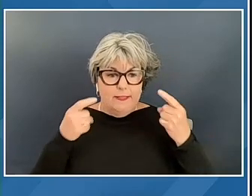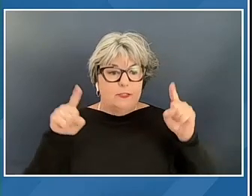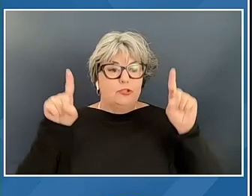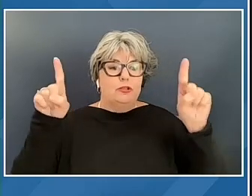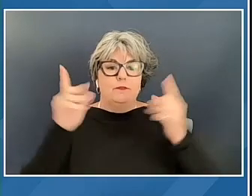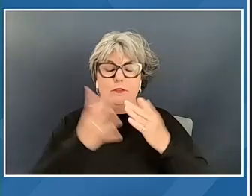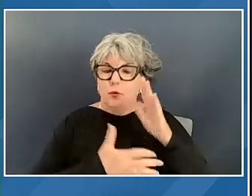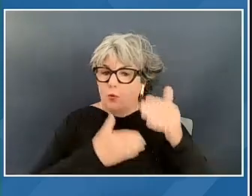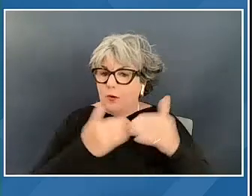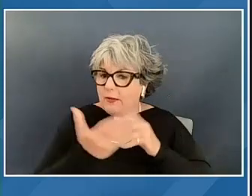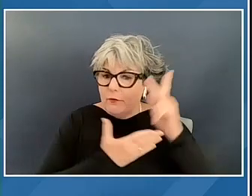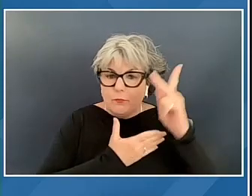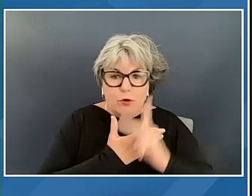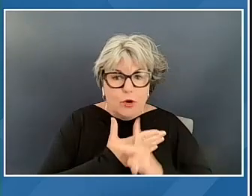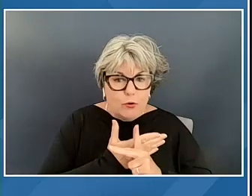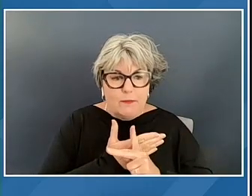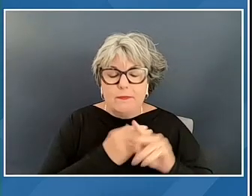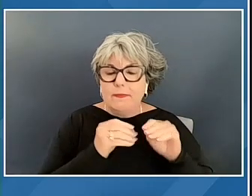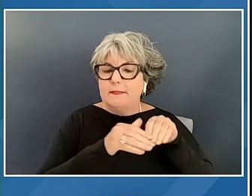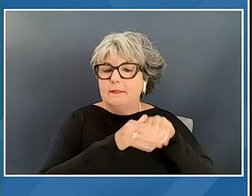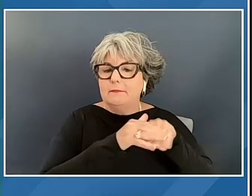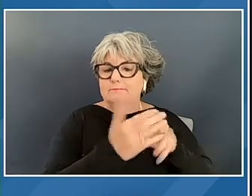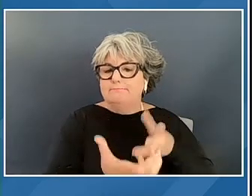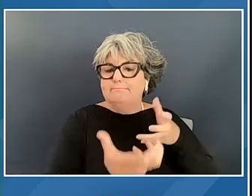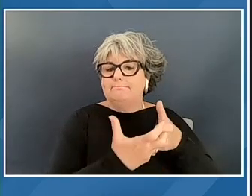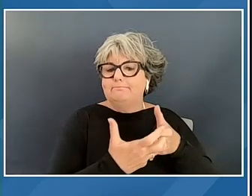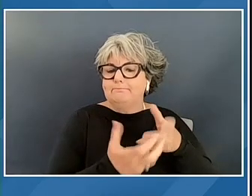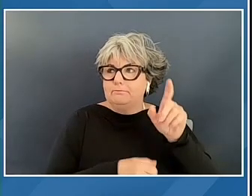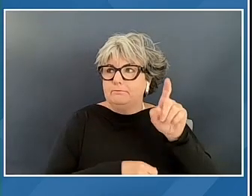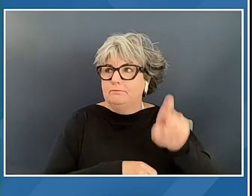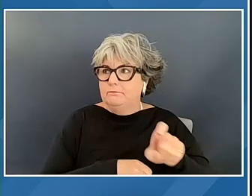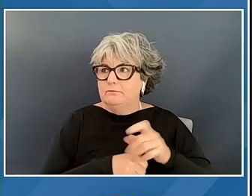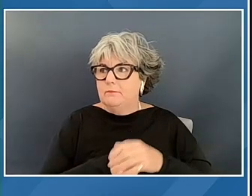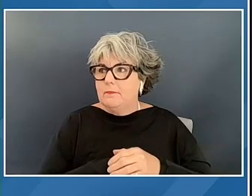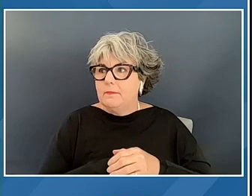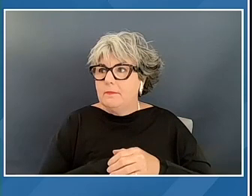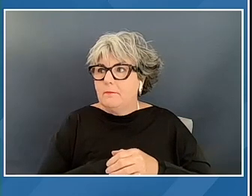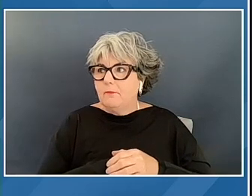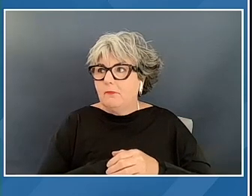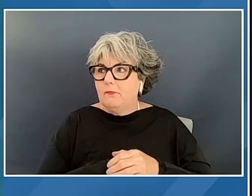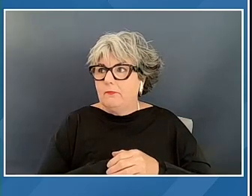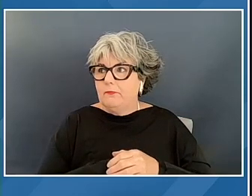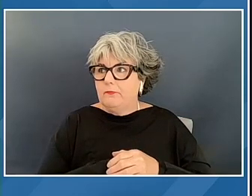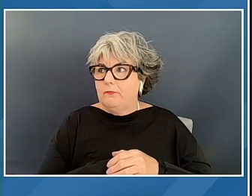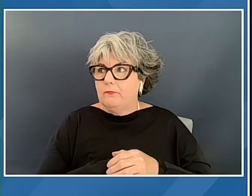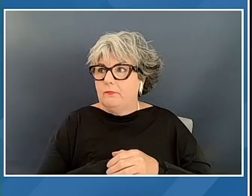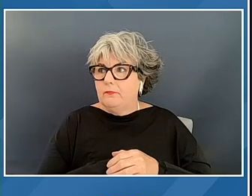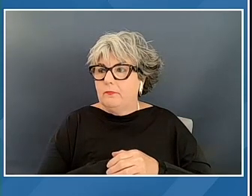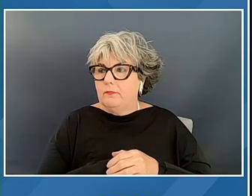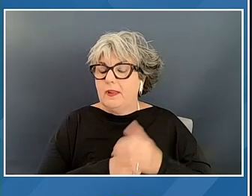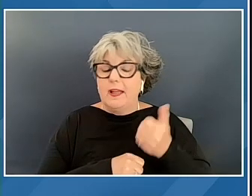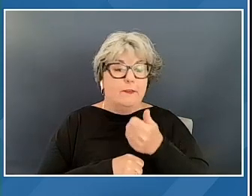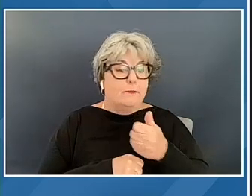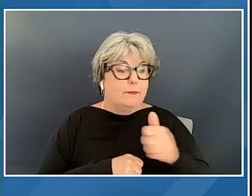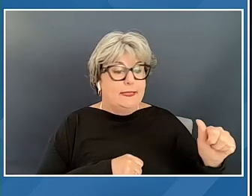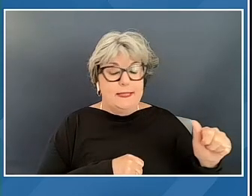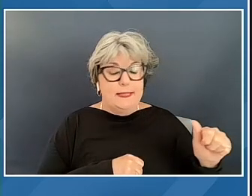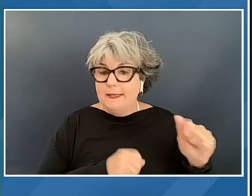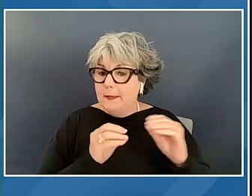most accessible to them. And so I think that's definitely an idea and just interested in hearing if there has been any further communication with